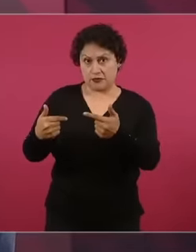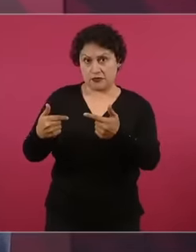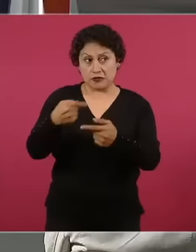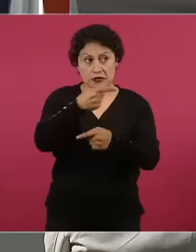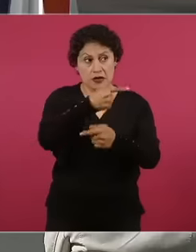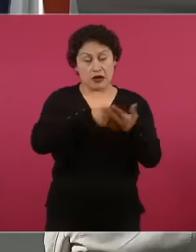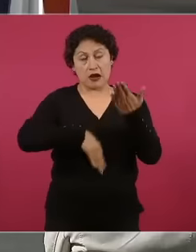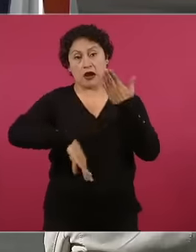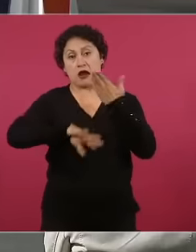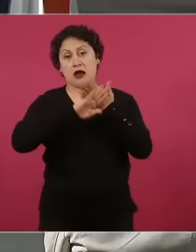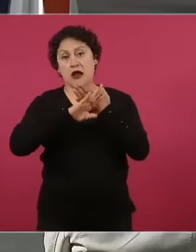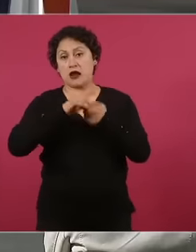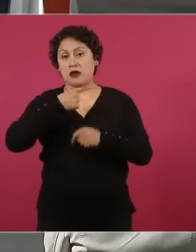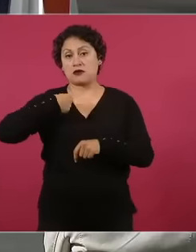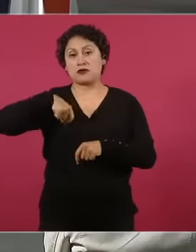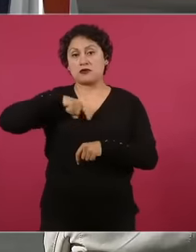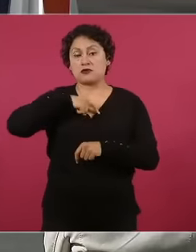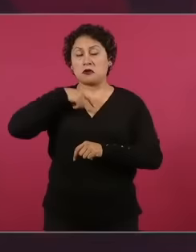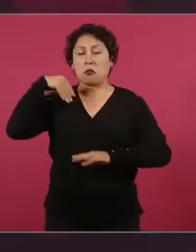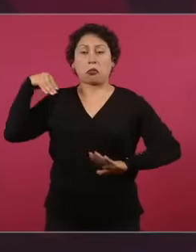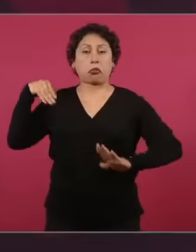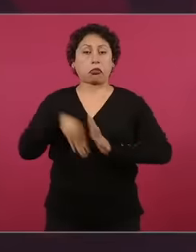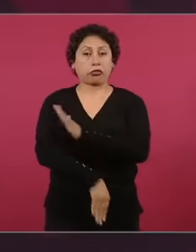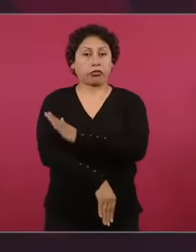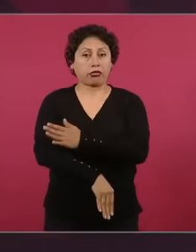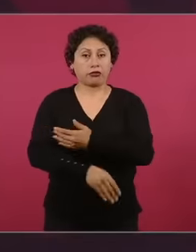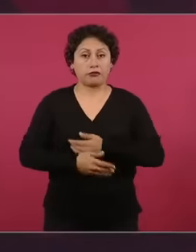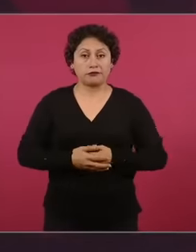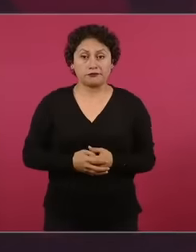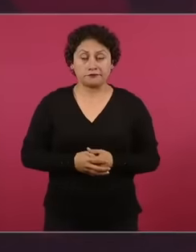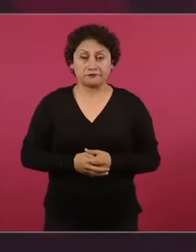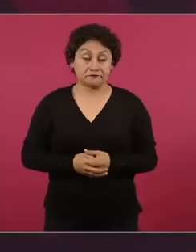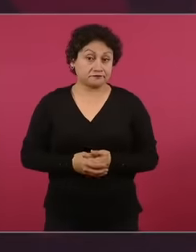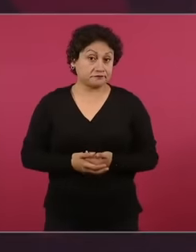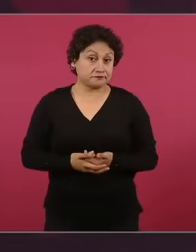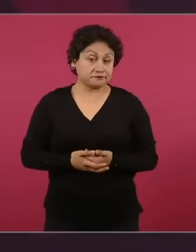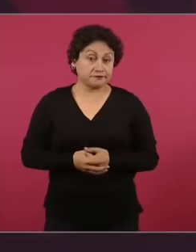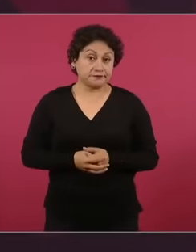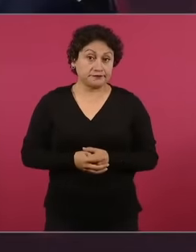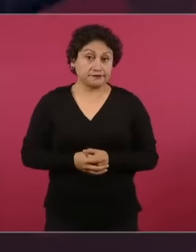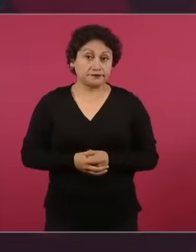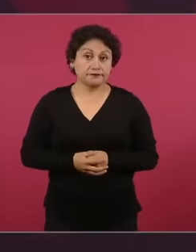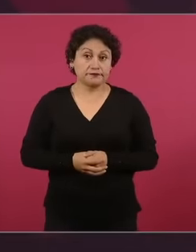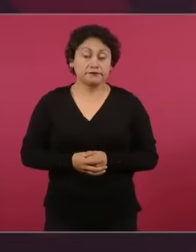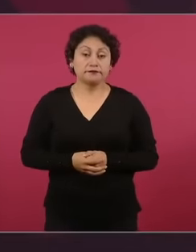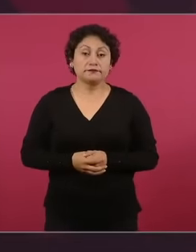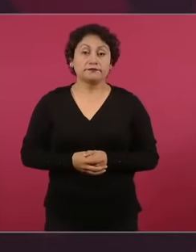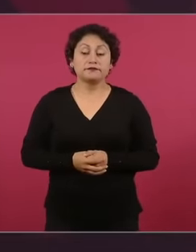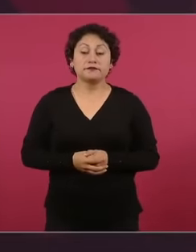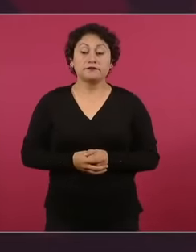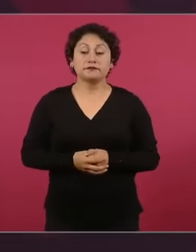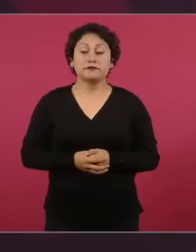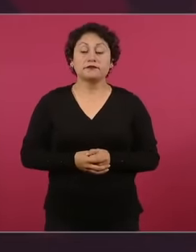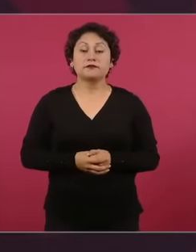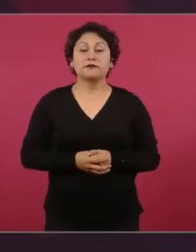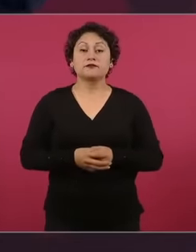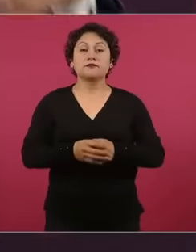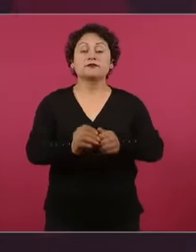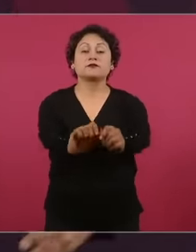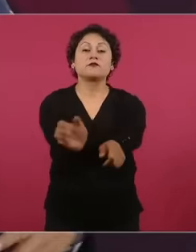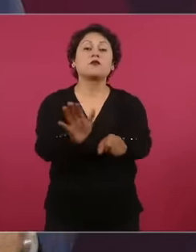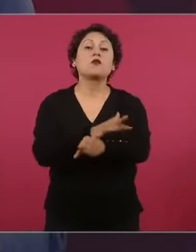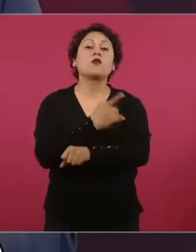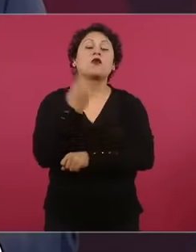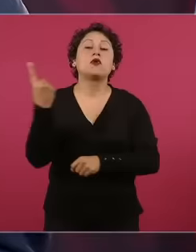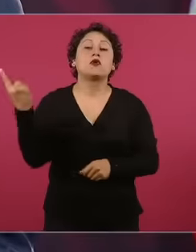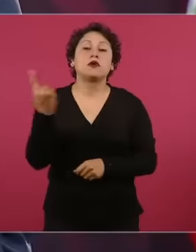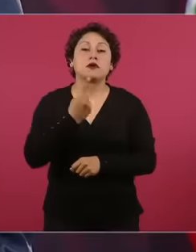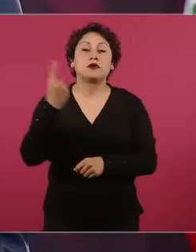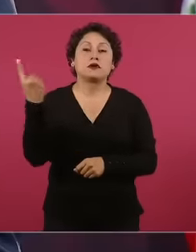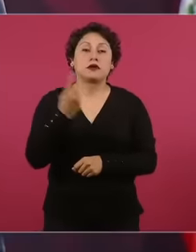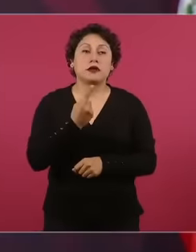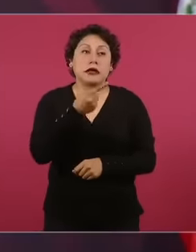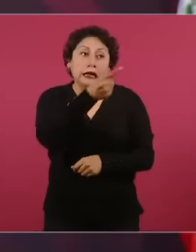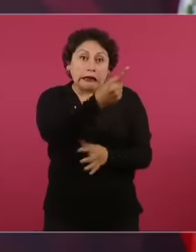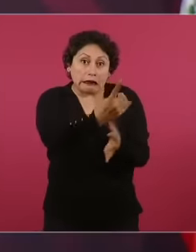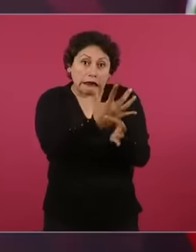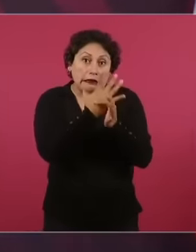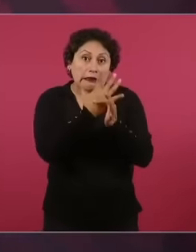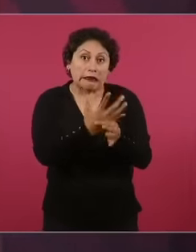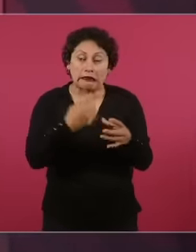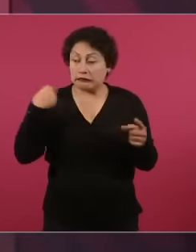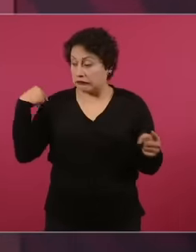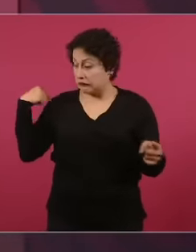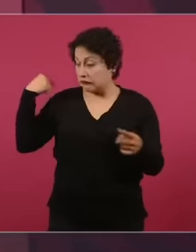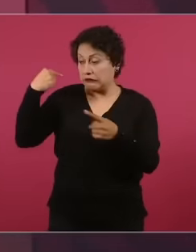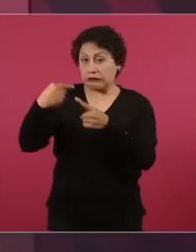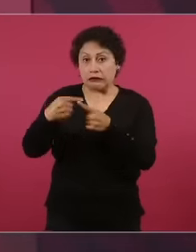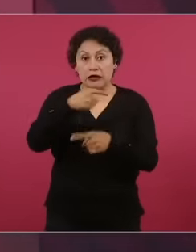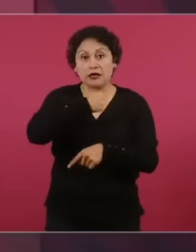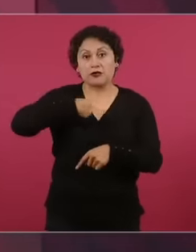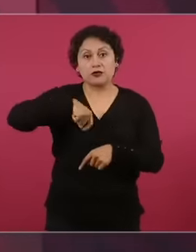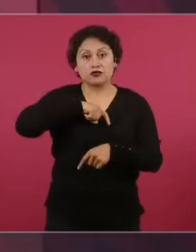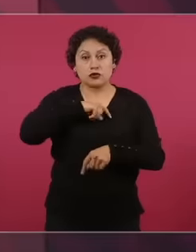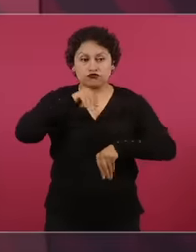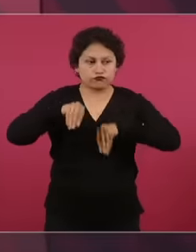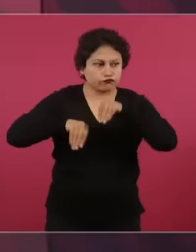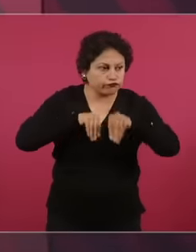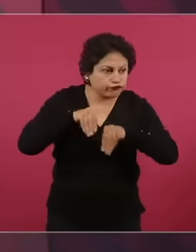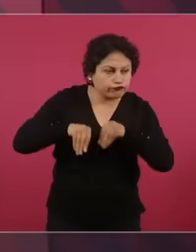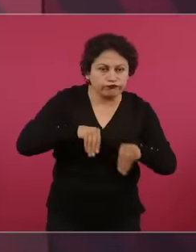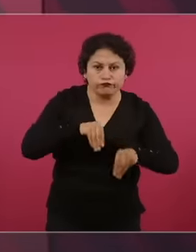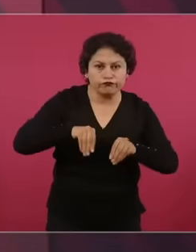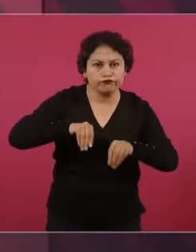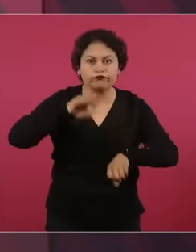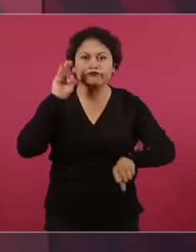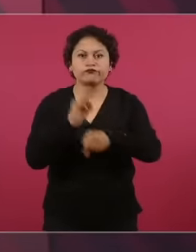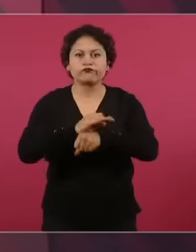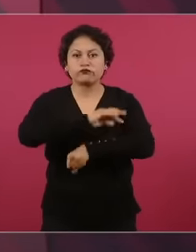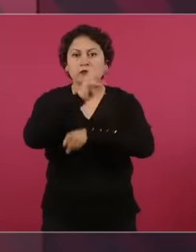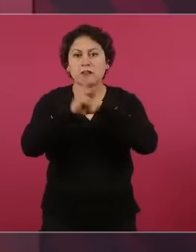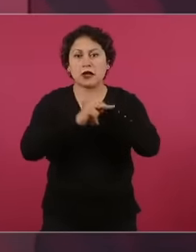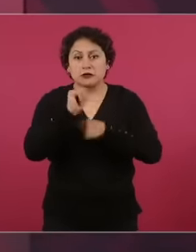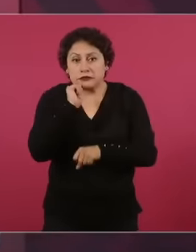failed generation because we had not managed to do anything for the country and he, who